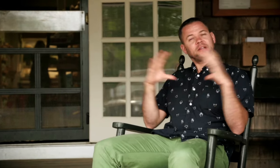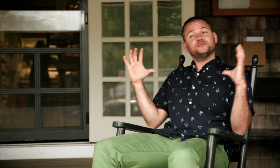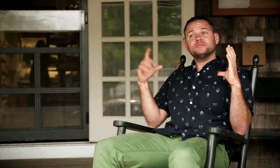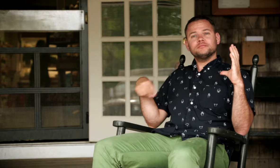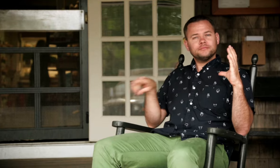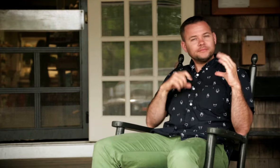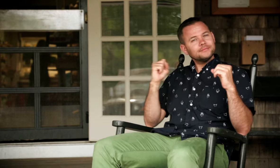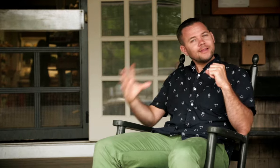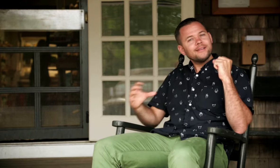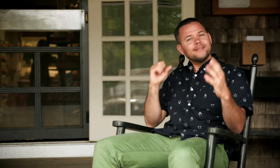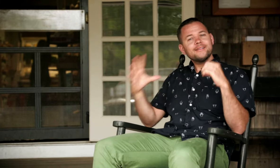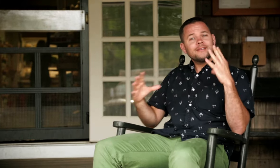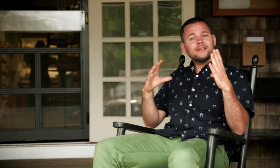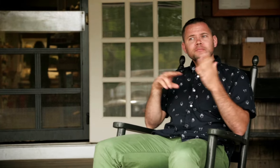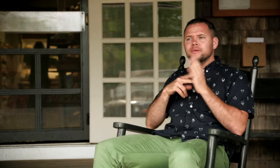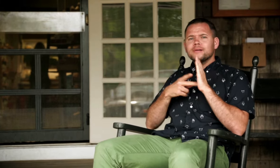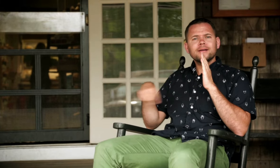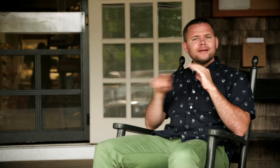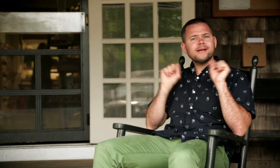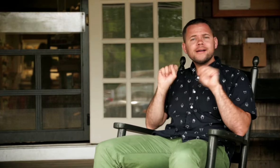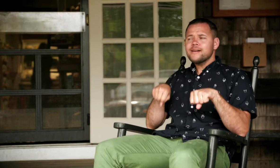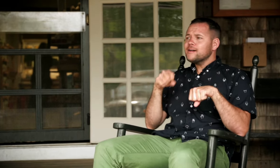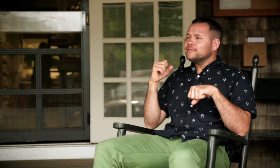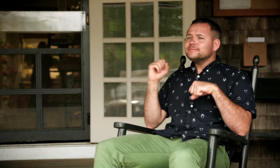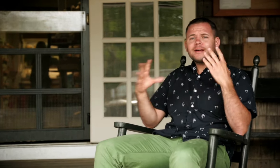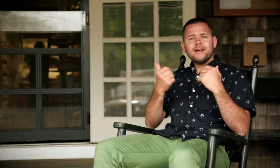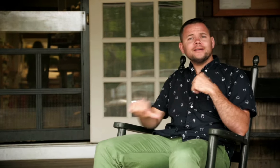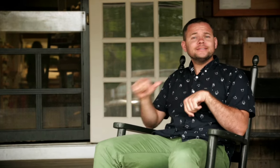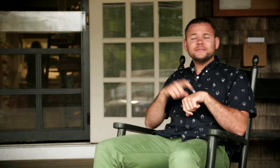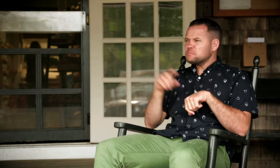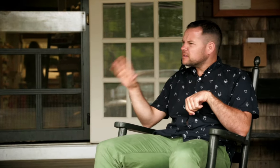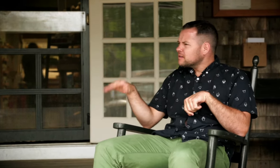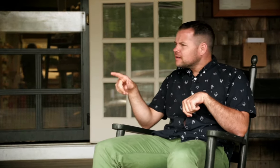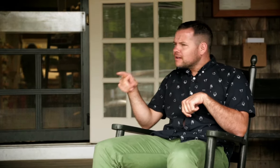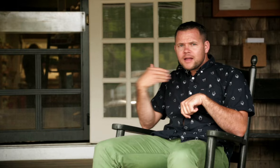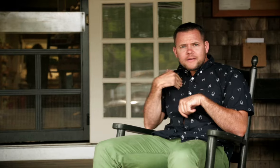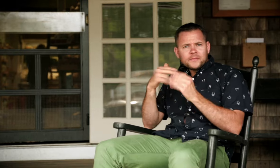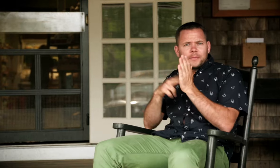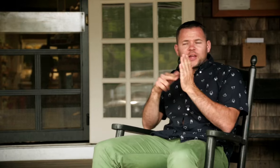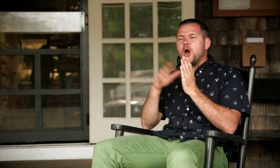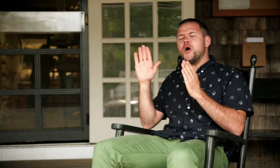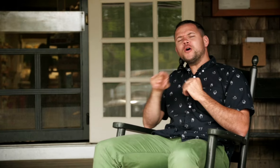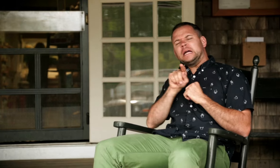Imagine what it was like to sign to the other people in the store. They could sign anytime. "Hey, got any butter?"